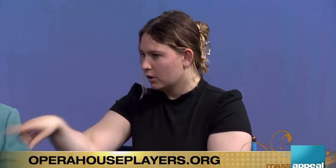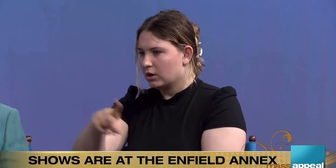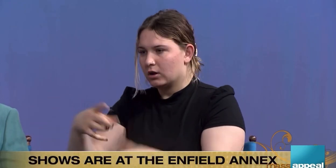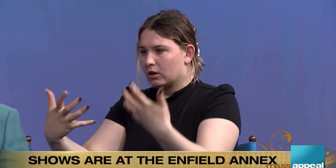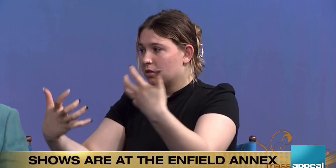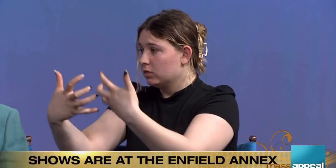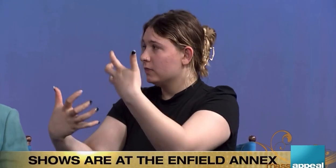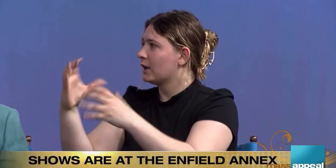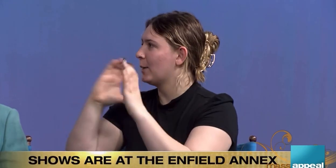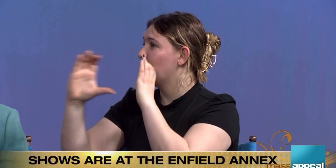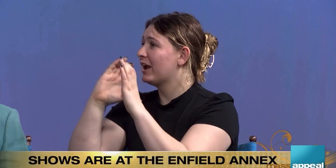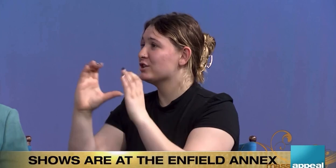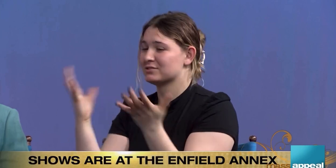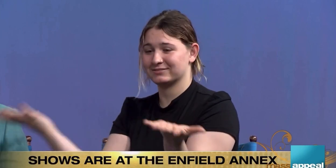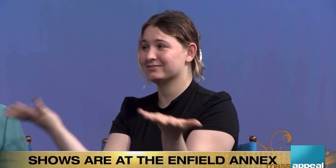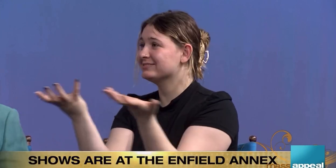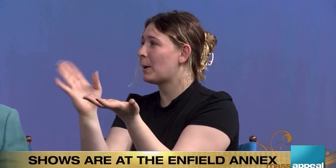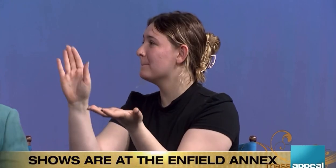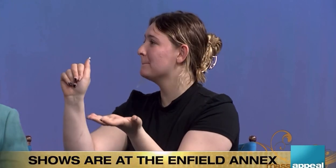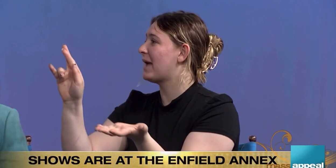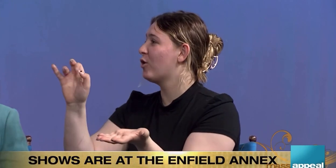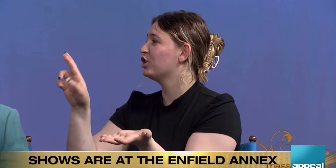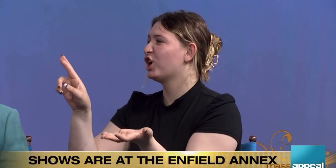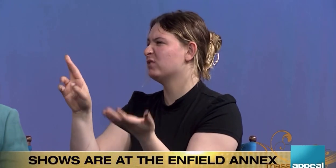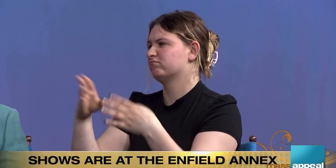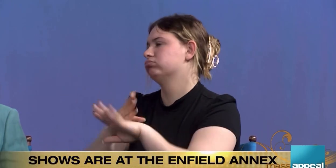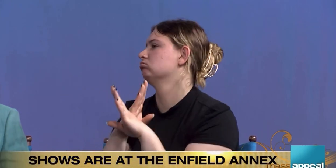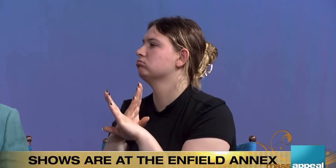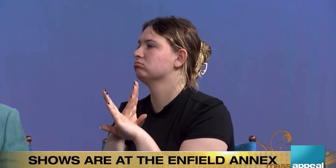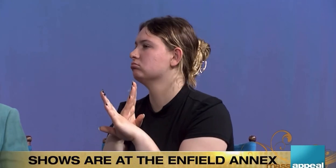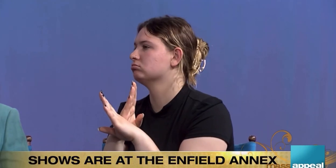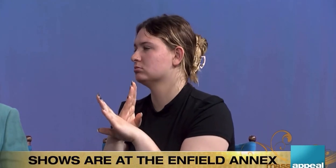If we didn't work together then there'd be the mismatch in the cast because I primarily work with